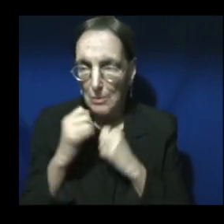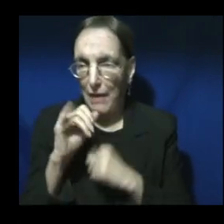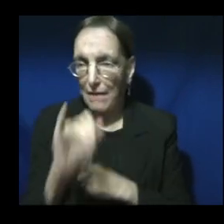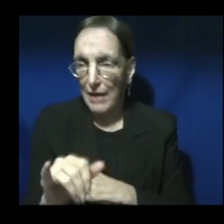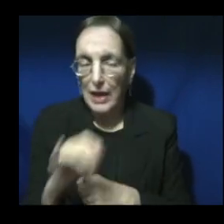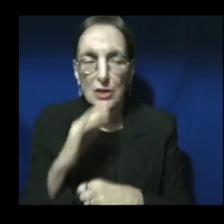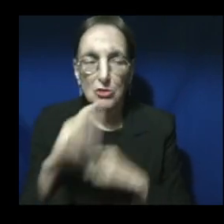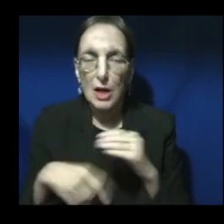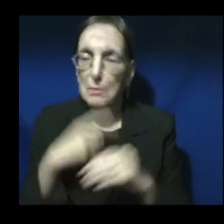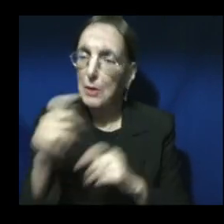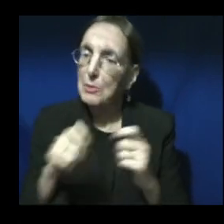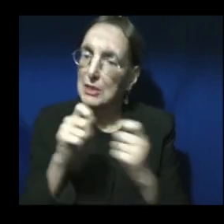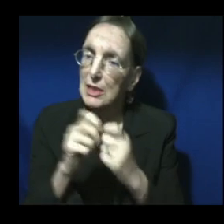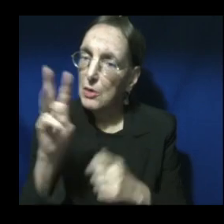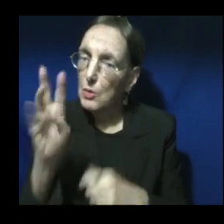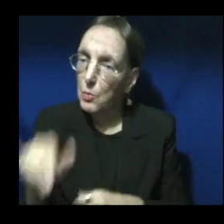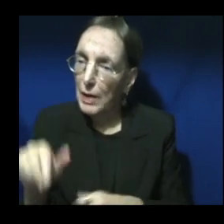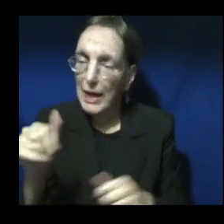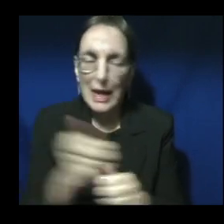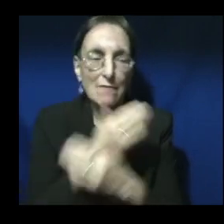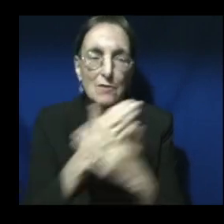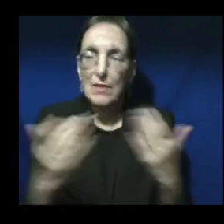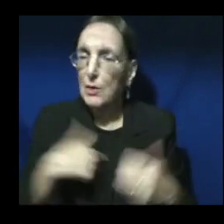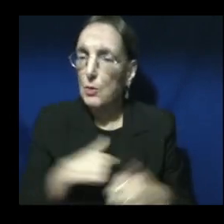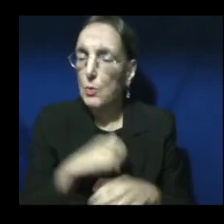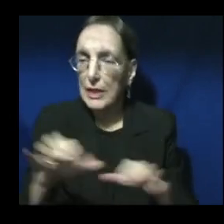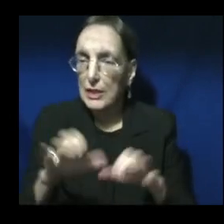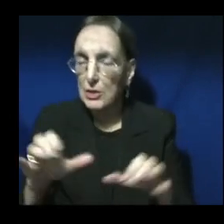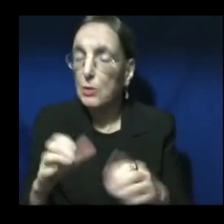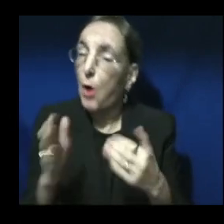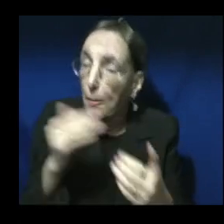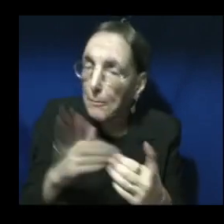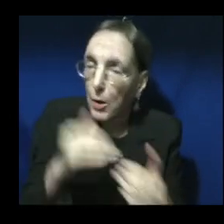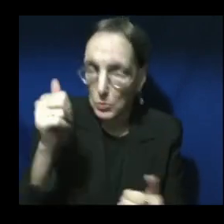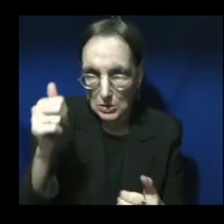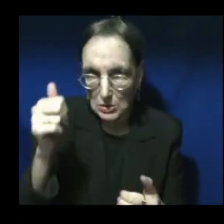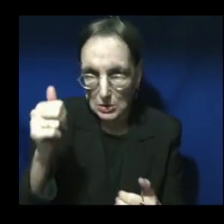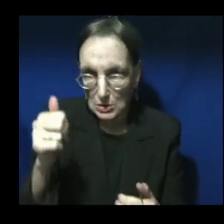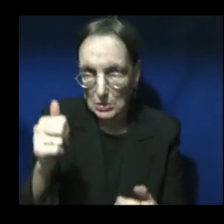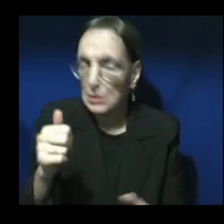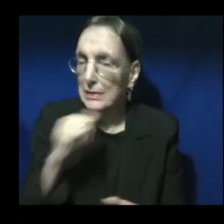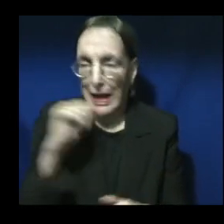Everything we do. Almost, I should say, almost everything we do involves language. I am speaking